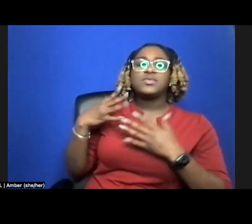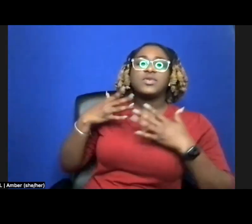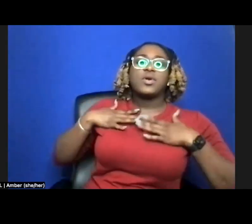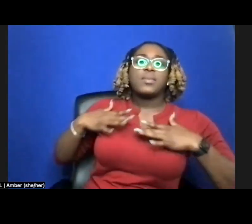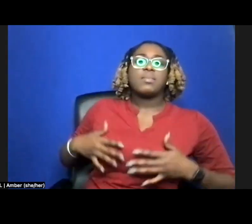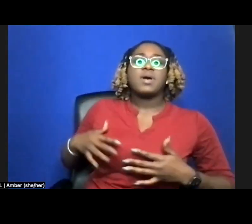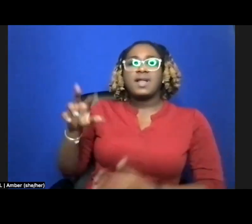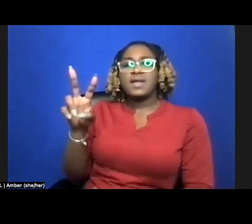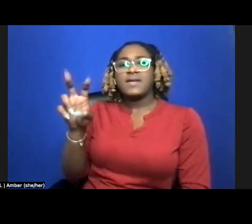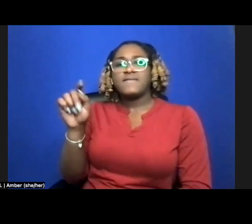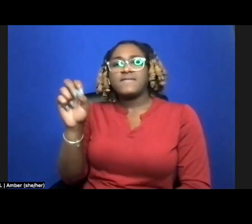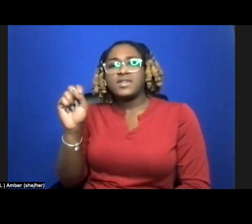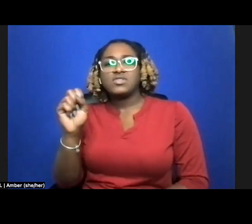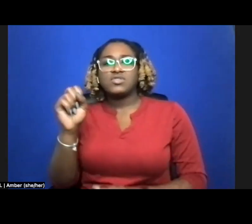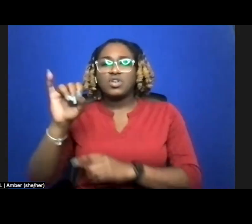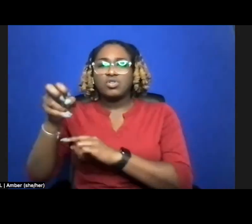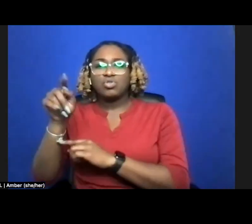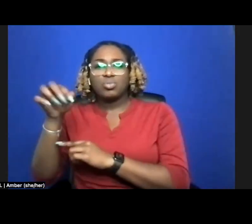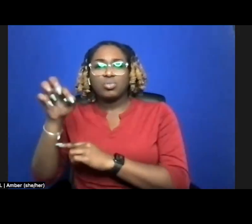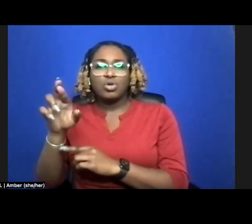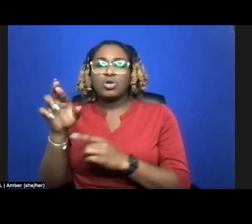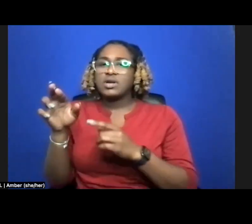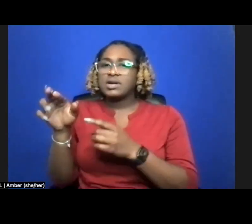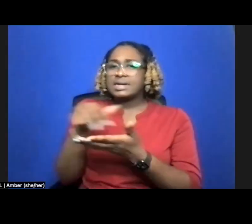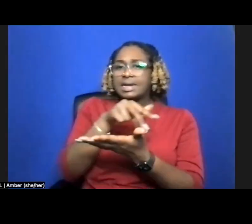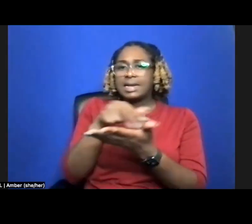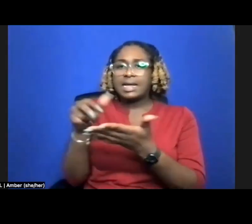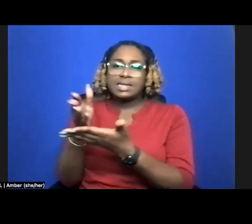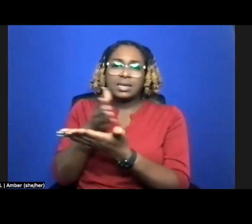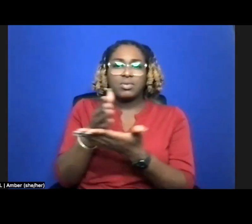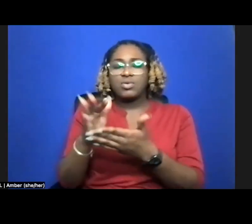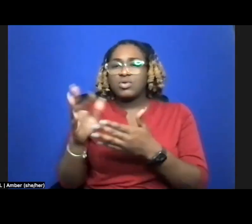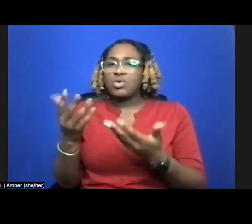dancing in trine as though intertwined upon your arrival. consider: you knowing